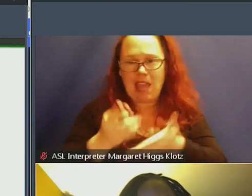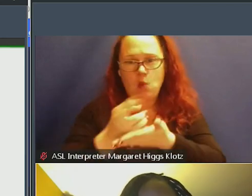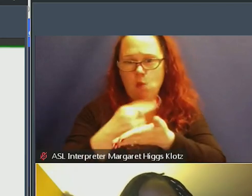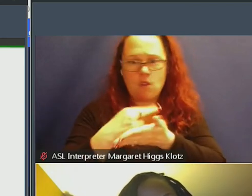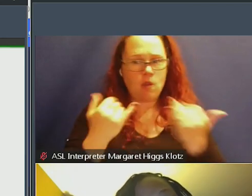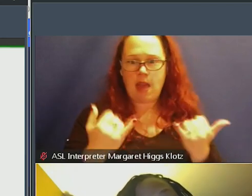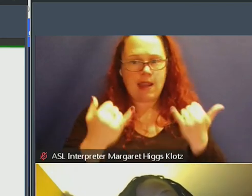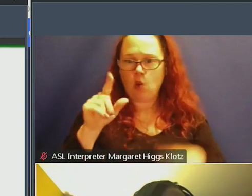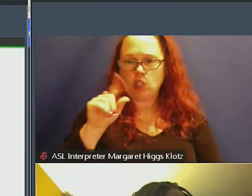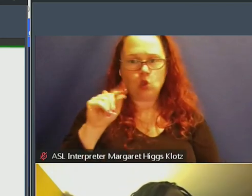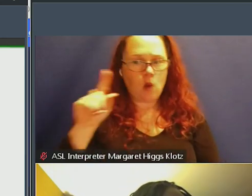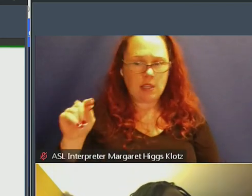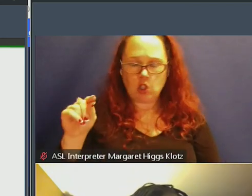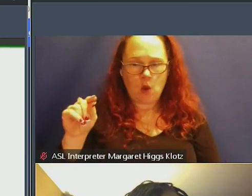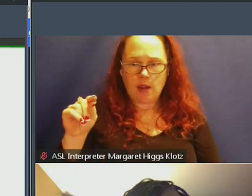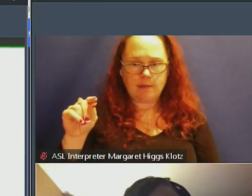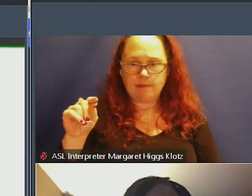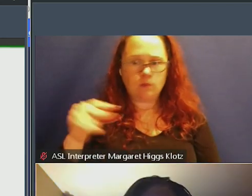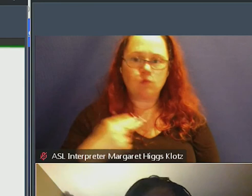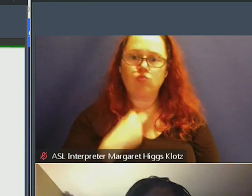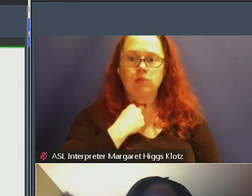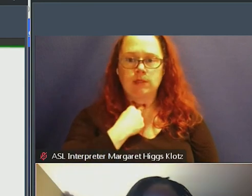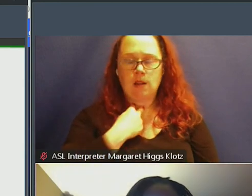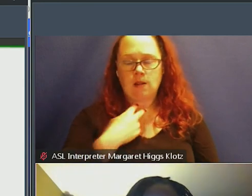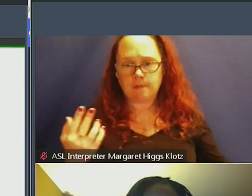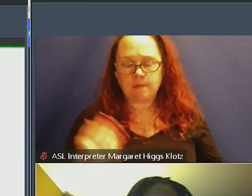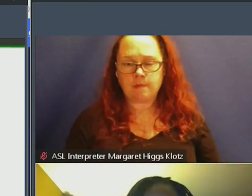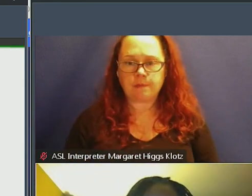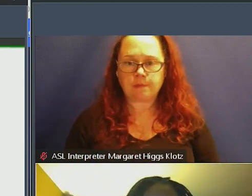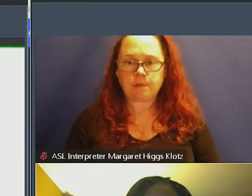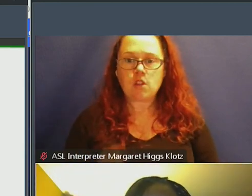Okay. So hopefully that explains most of what was going on.